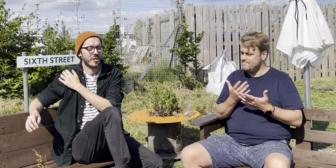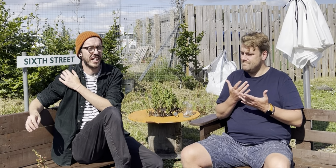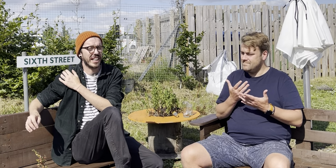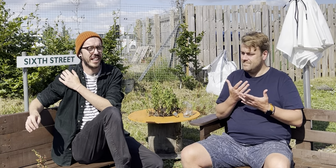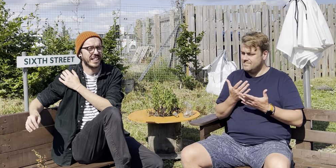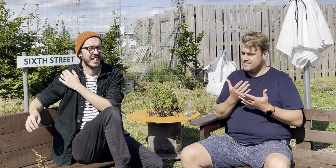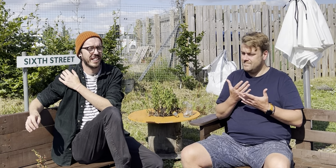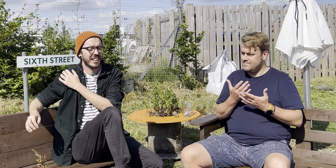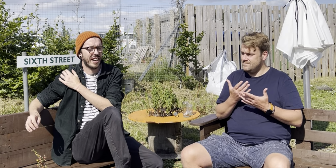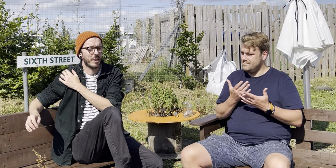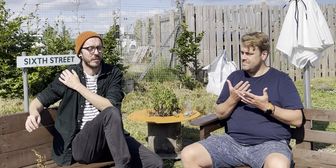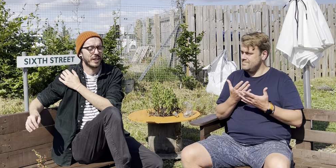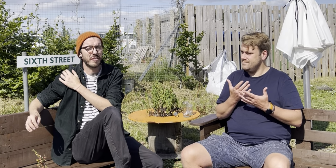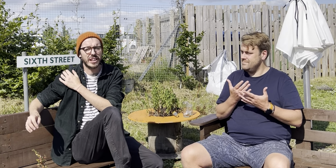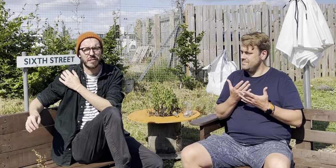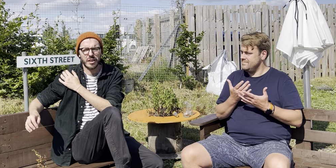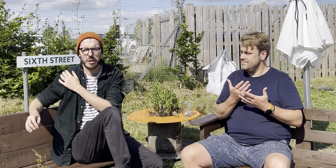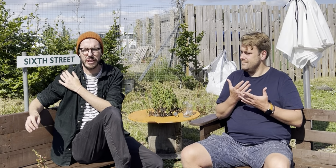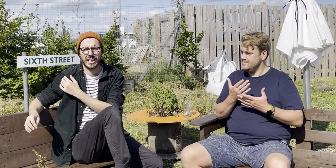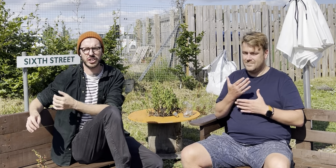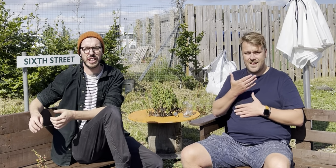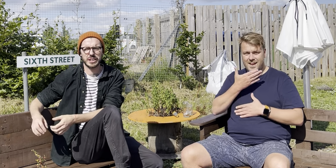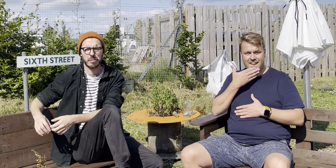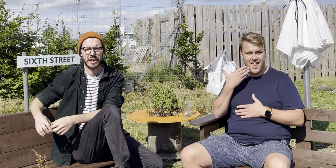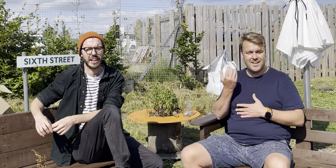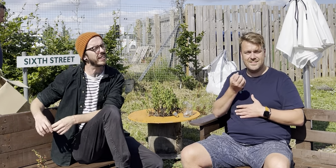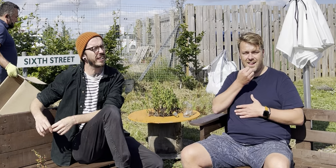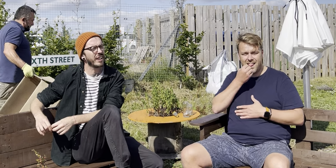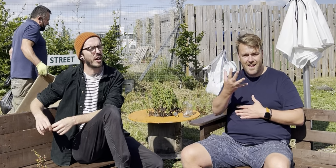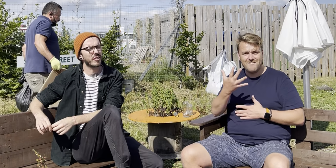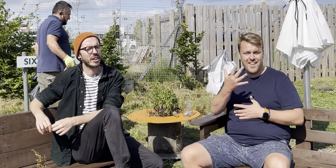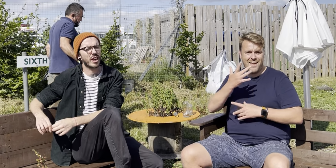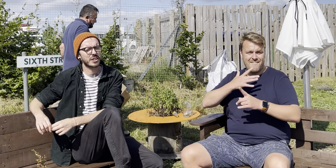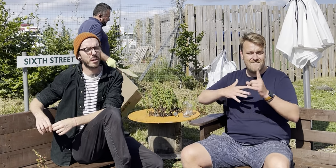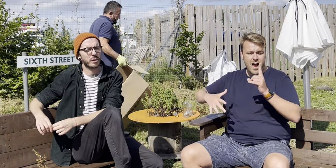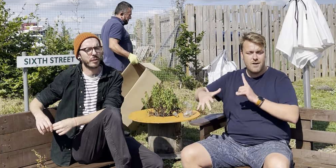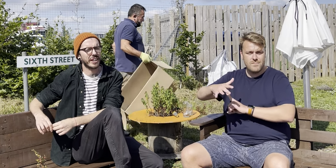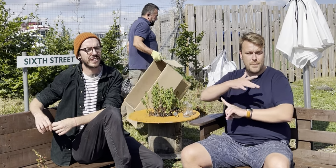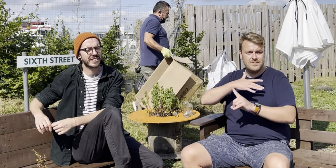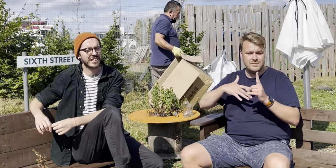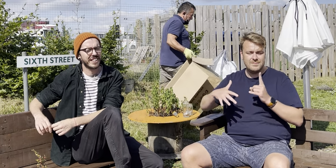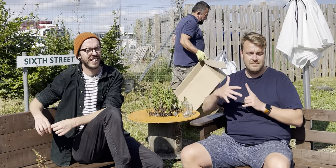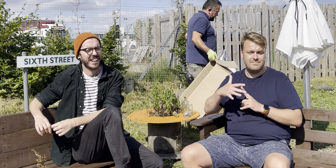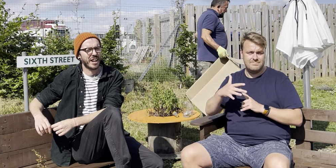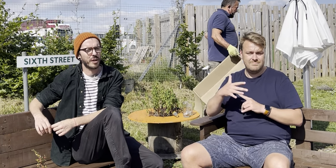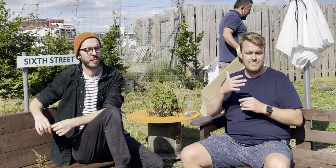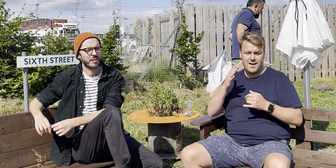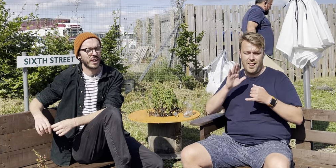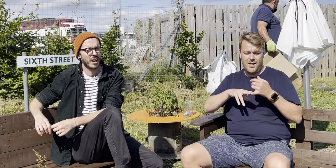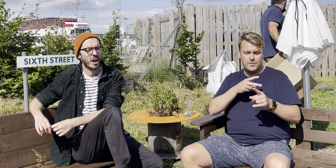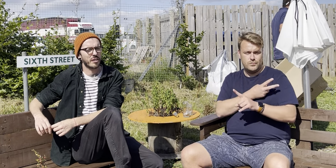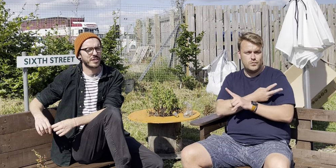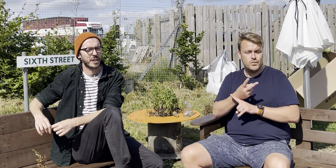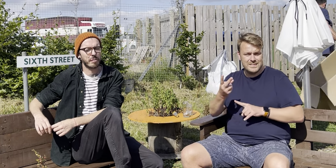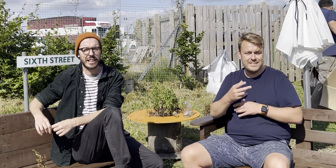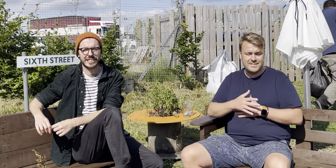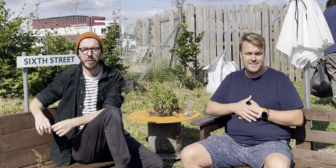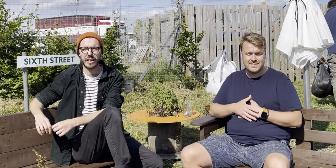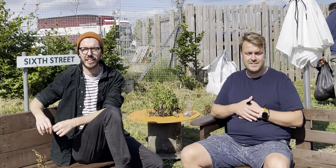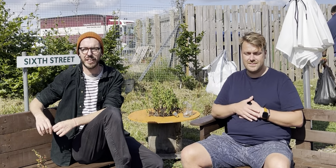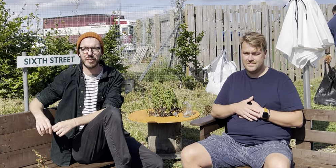really lovely environment actually to be in over the last couple of weeks after the pandemic after